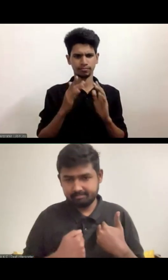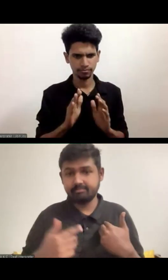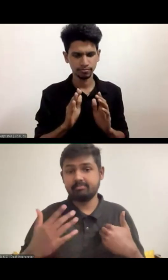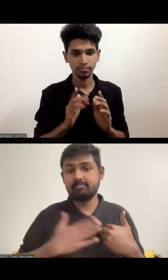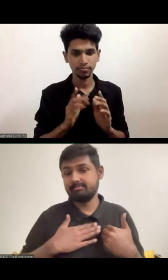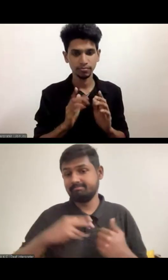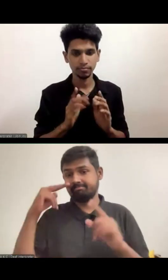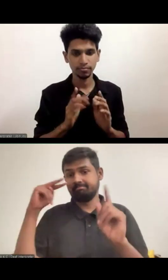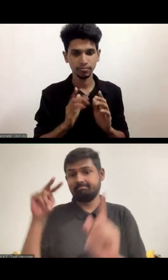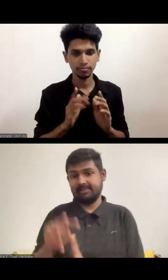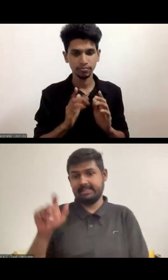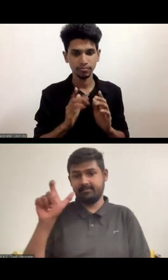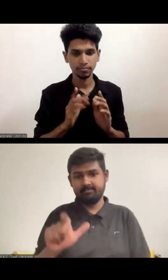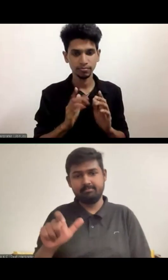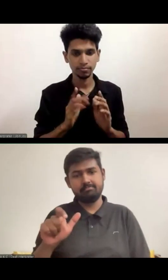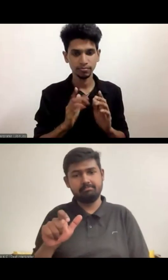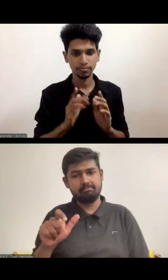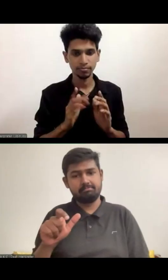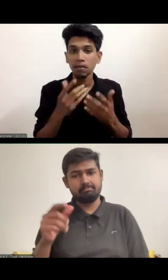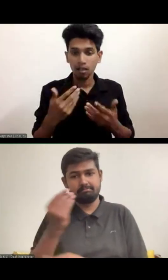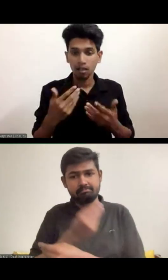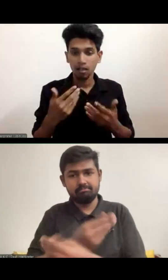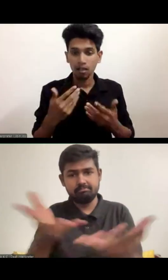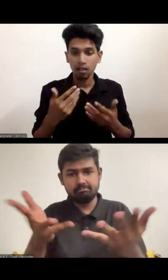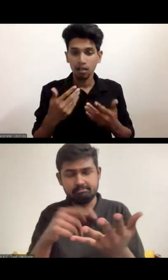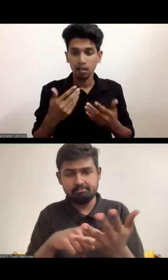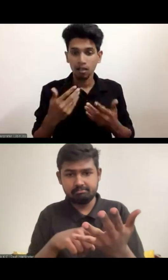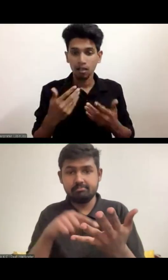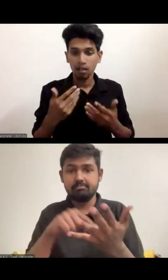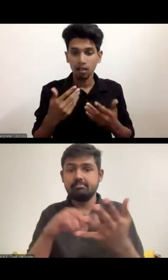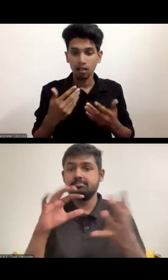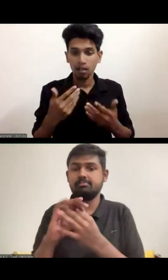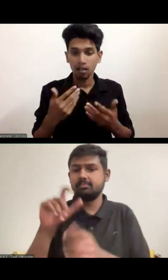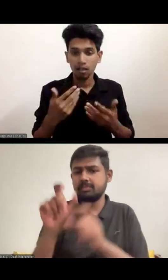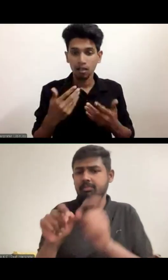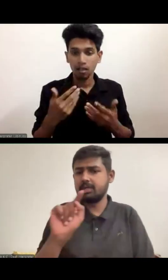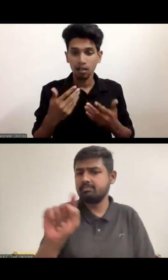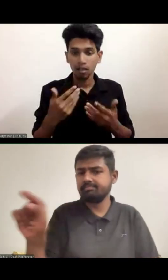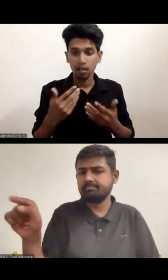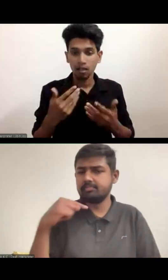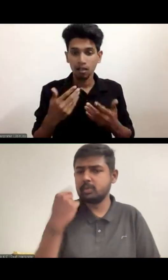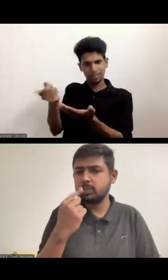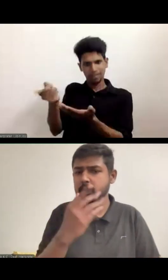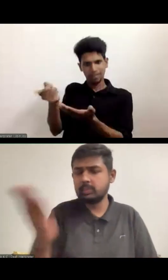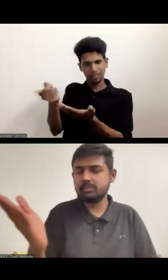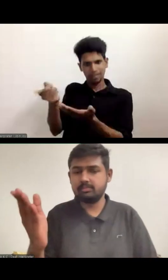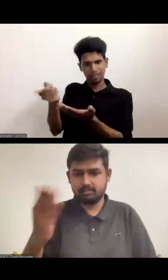I think that's important. So my presentation is entitled Disability Leadership for Digital Rights.